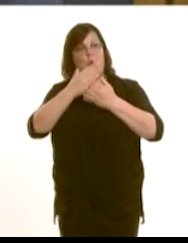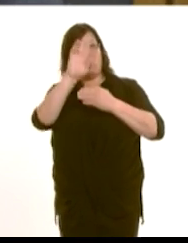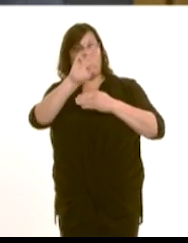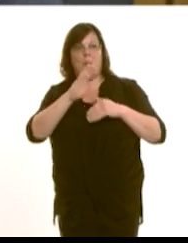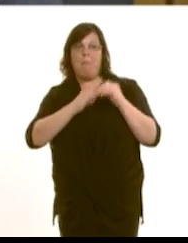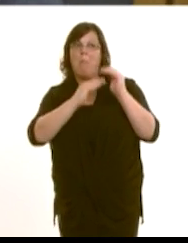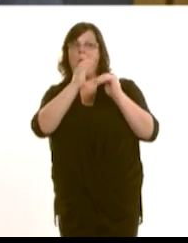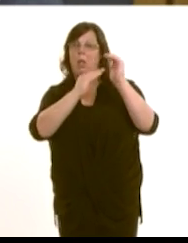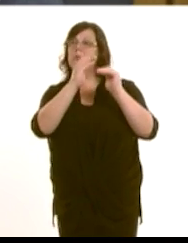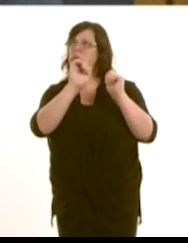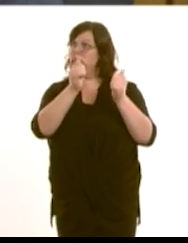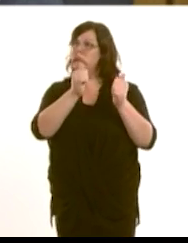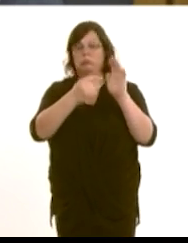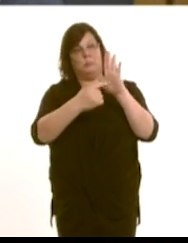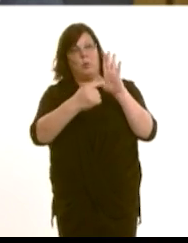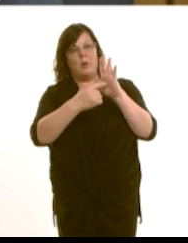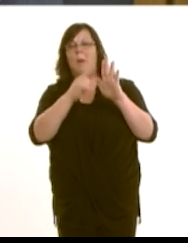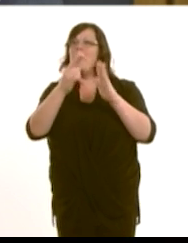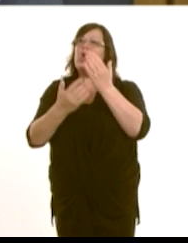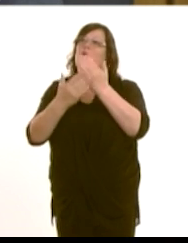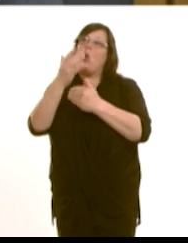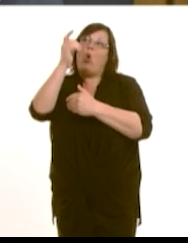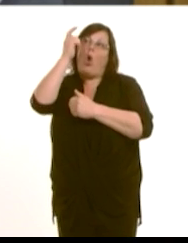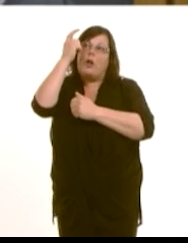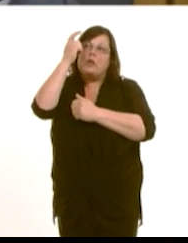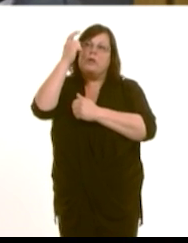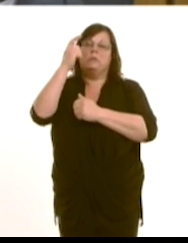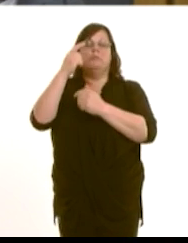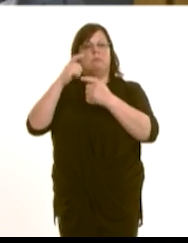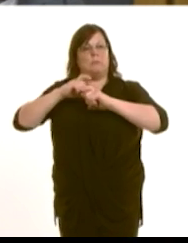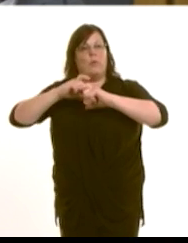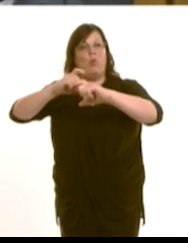that we continue to build new colleges for further education.